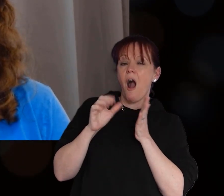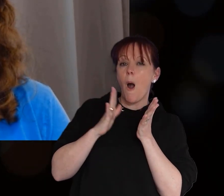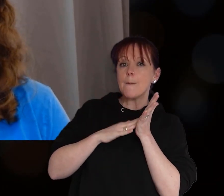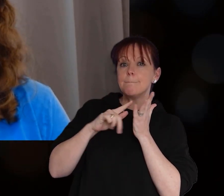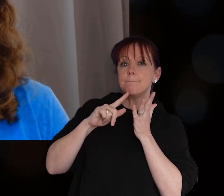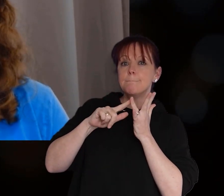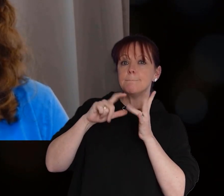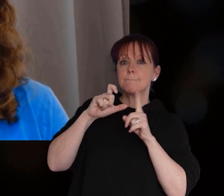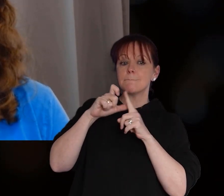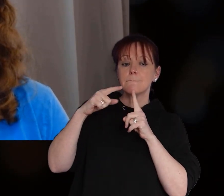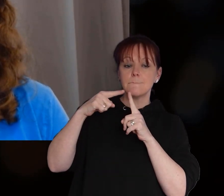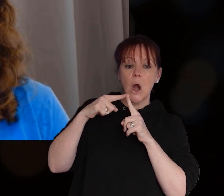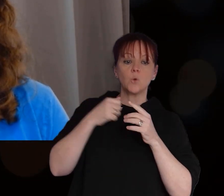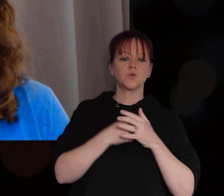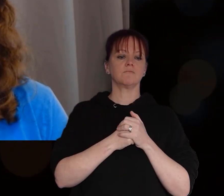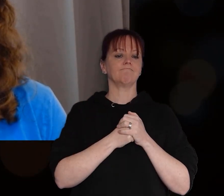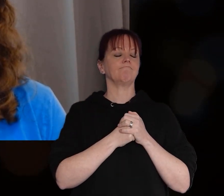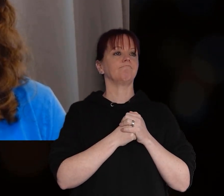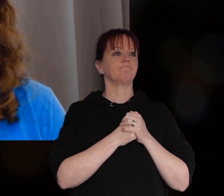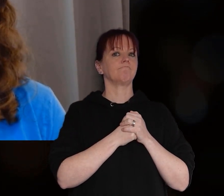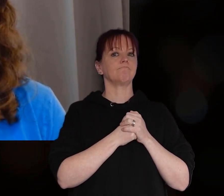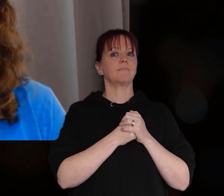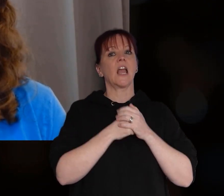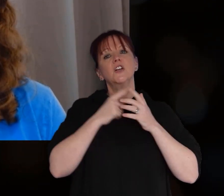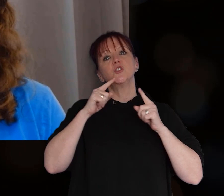in Video Game Adoption for Gamers with Disabilities."